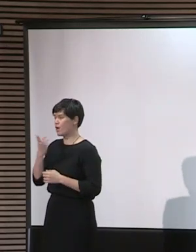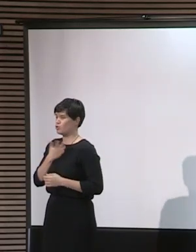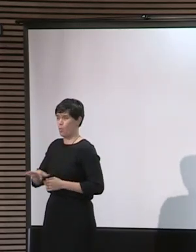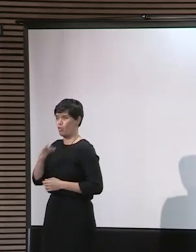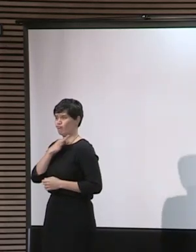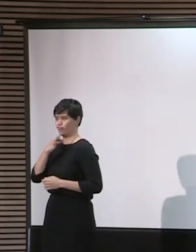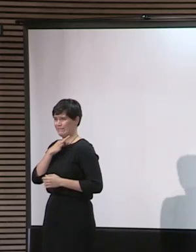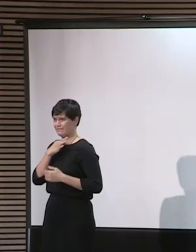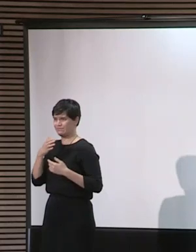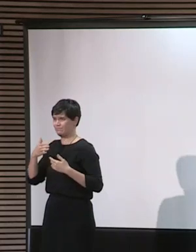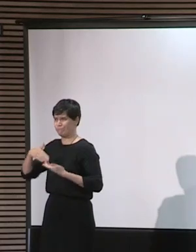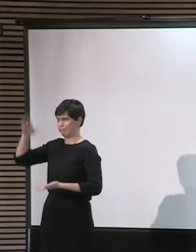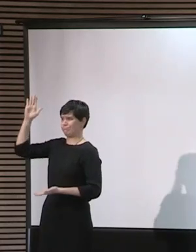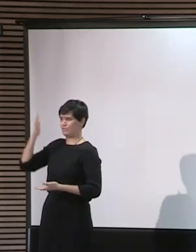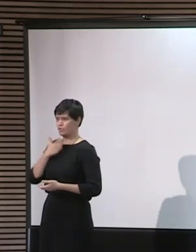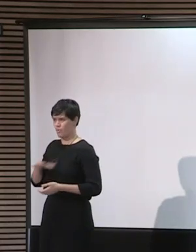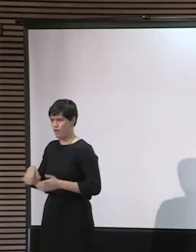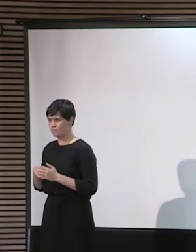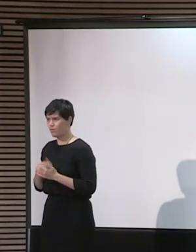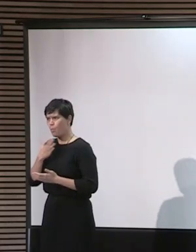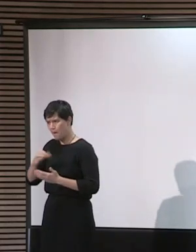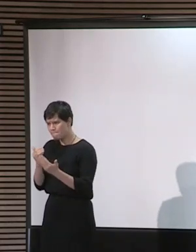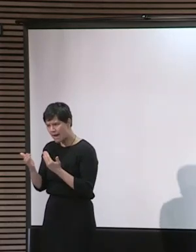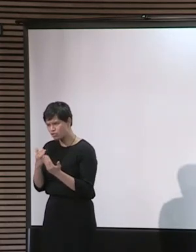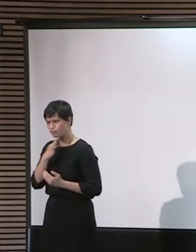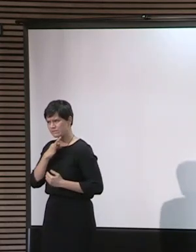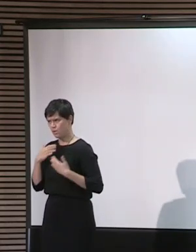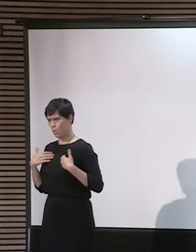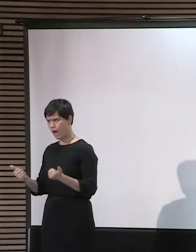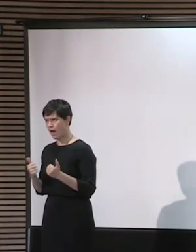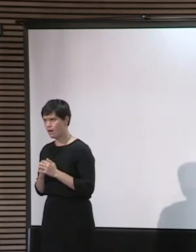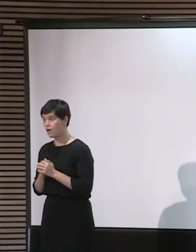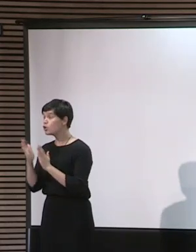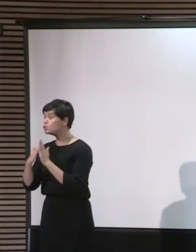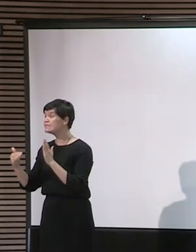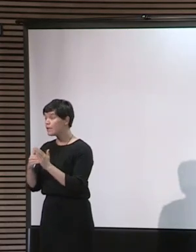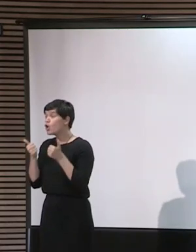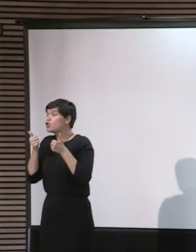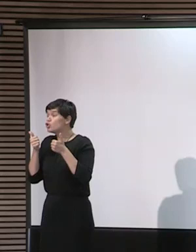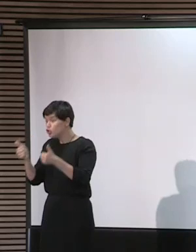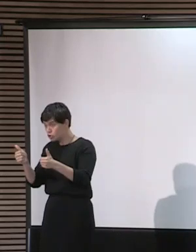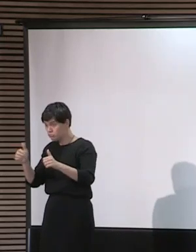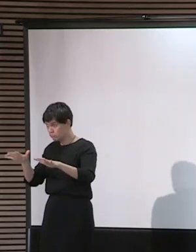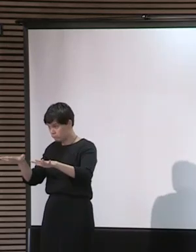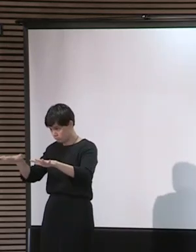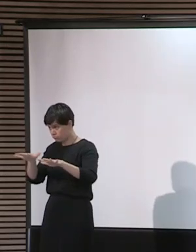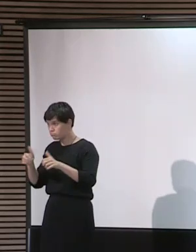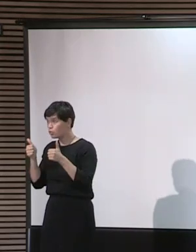for, though? Yes - of course, it's not just about tracking, but risk mitigation as well. I think that's one of